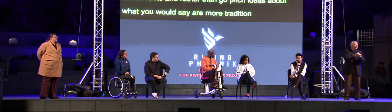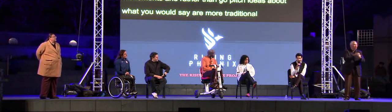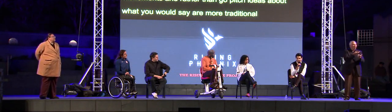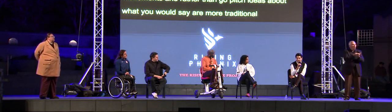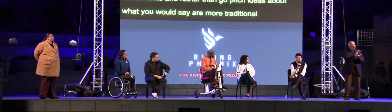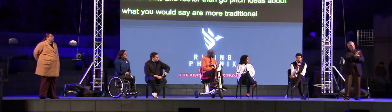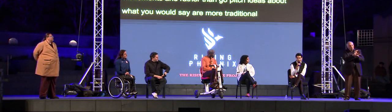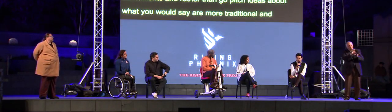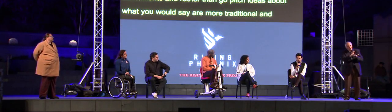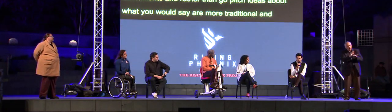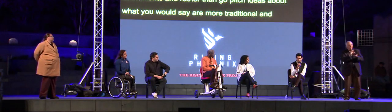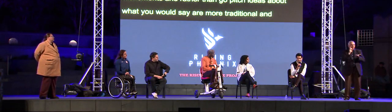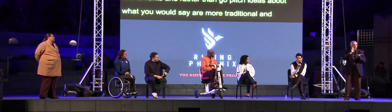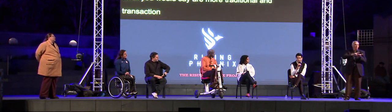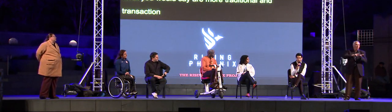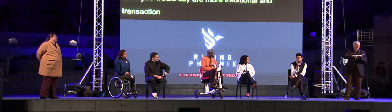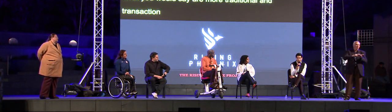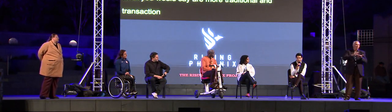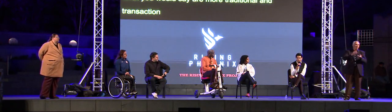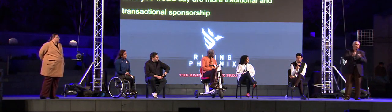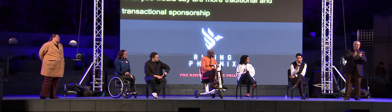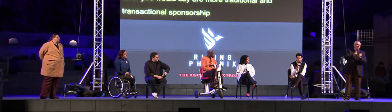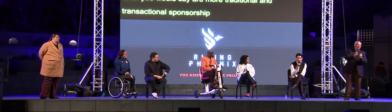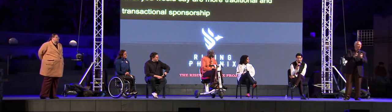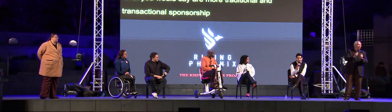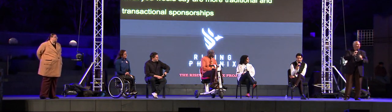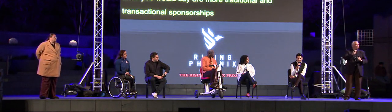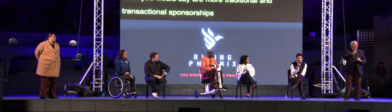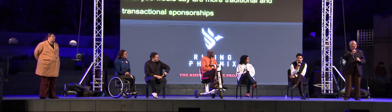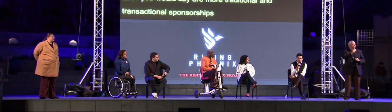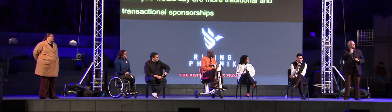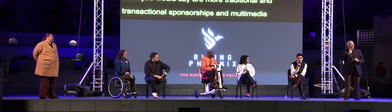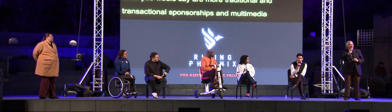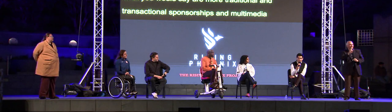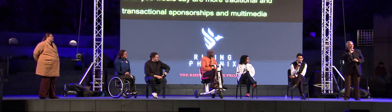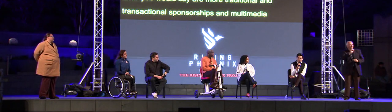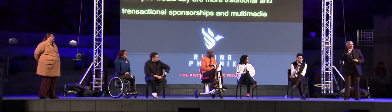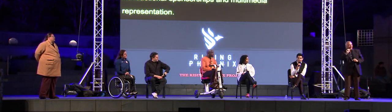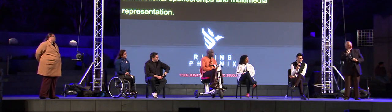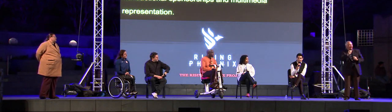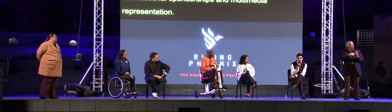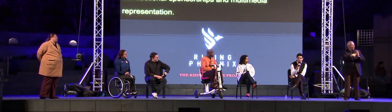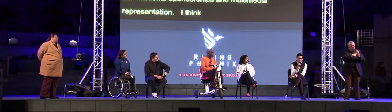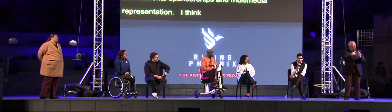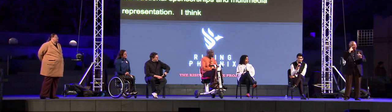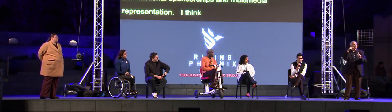of signage at games or multimedia representation. I think you can get really creative about how you build